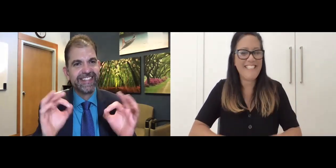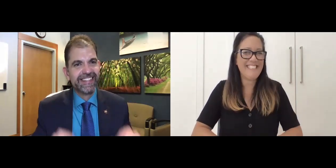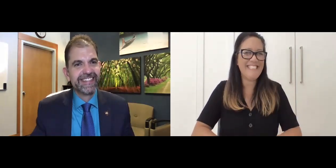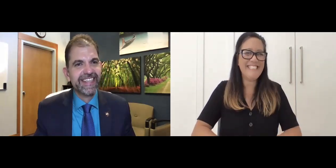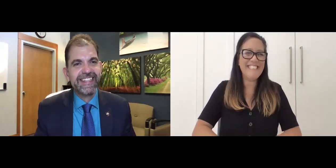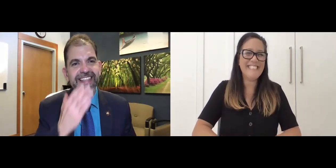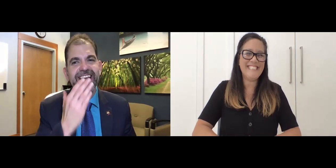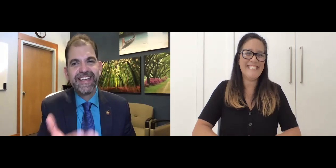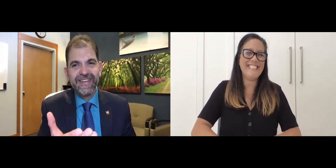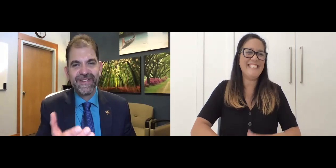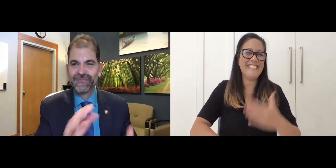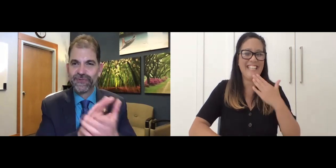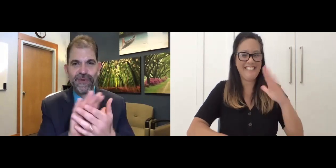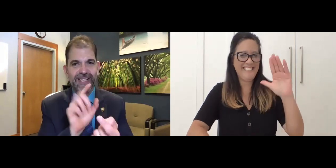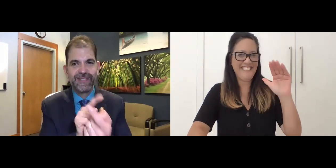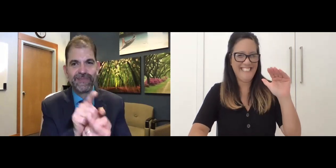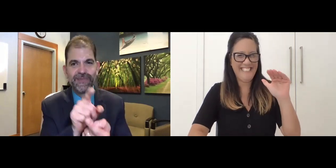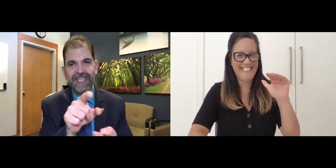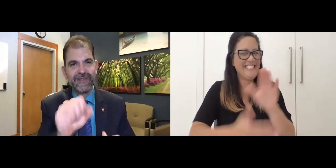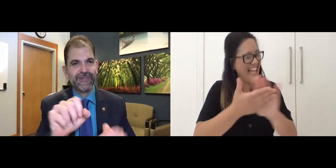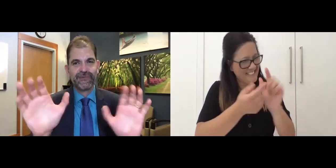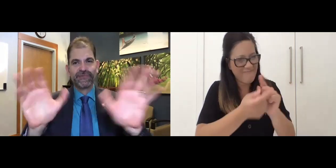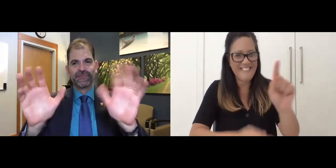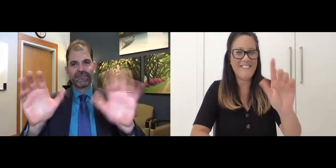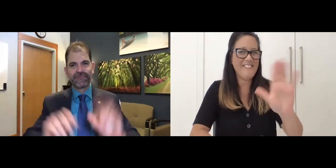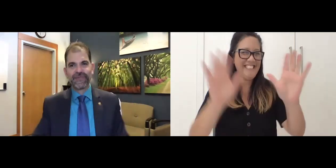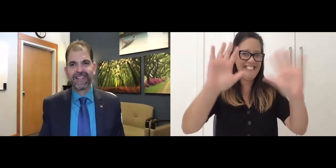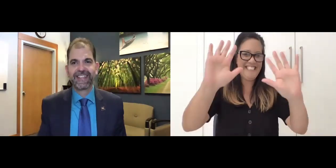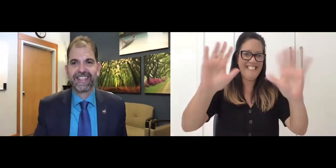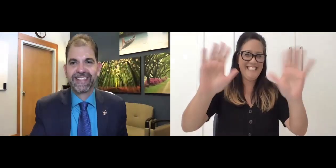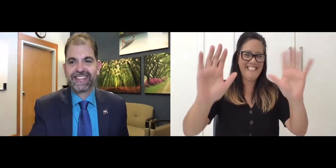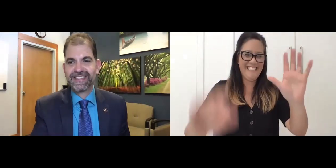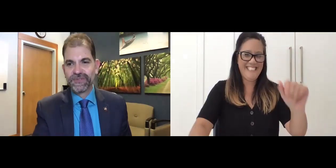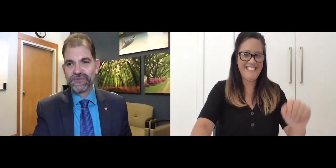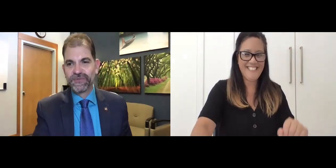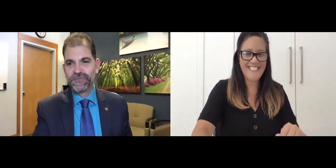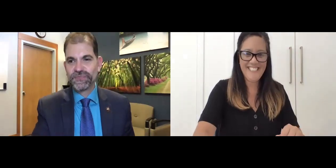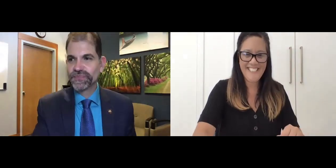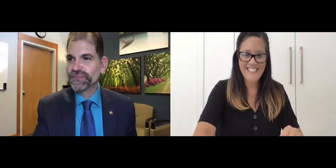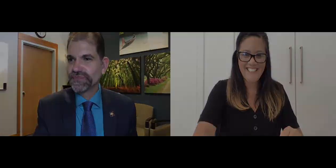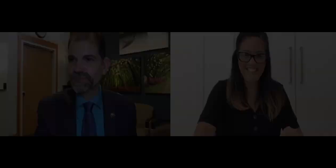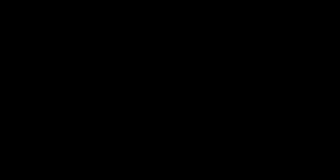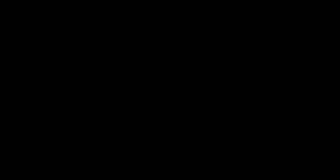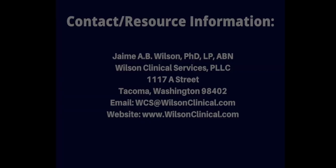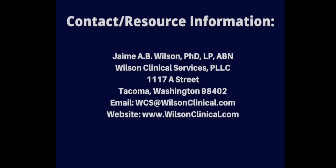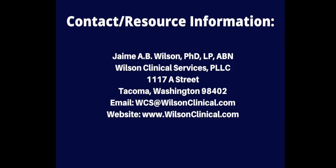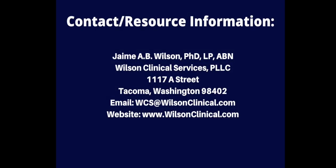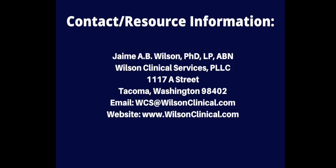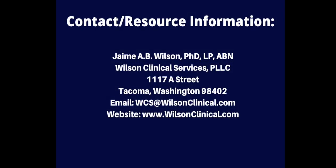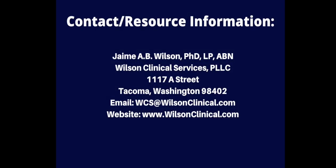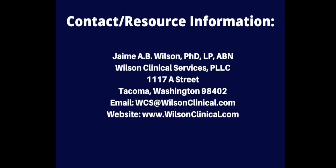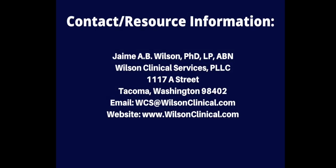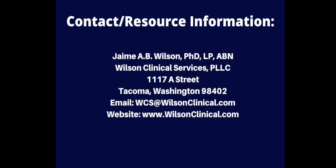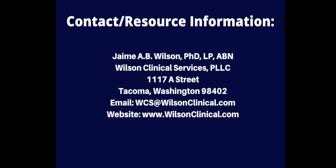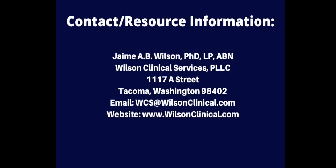Thank you so much. Thank you, very nice to meet you.